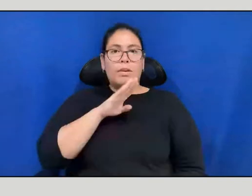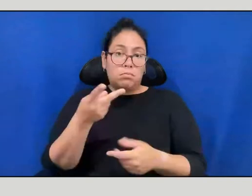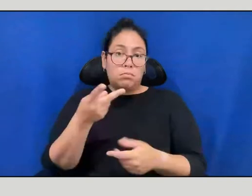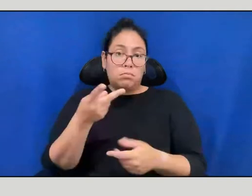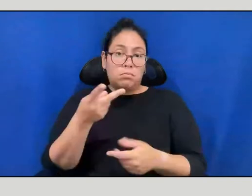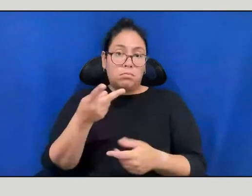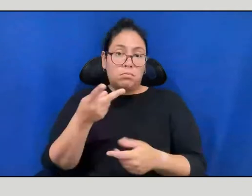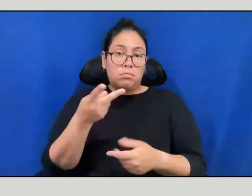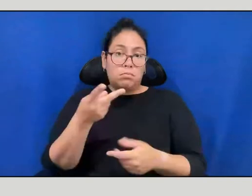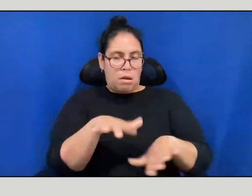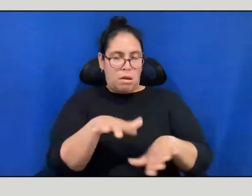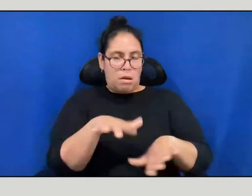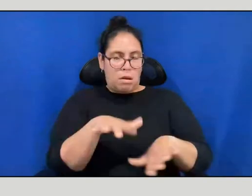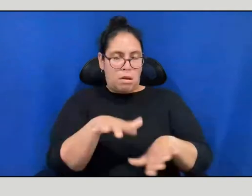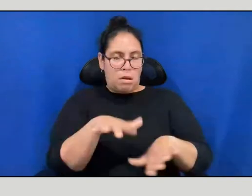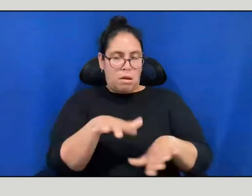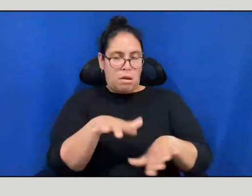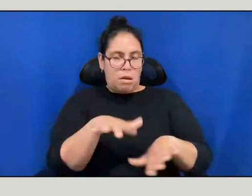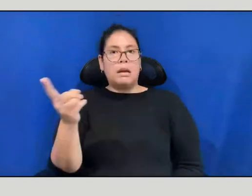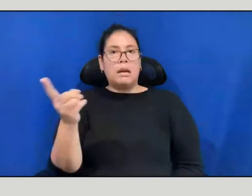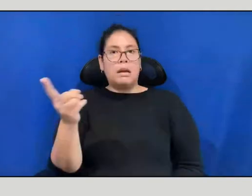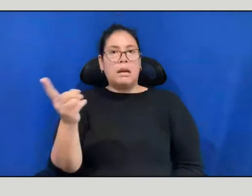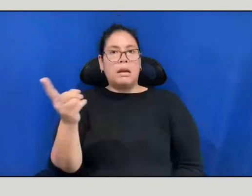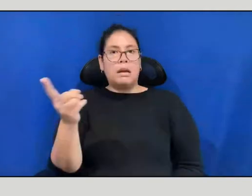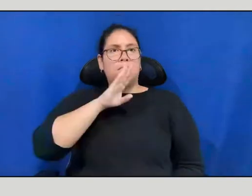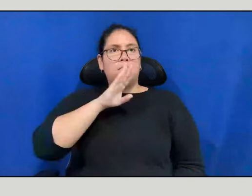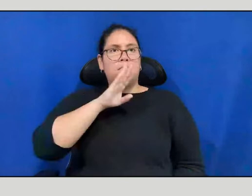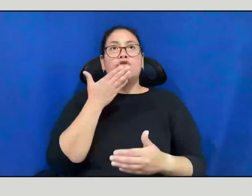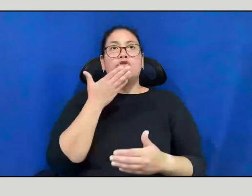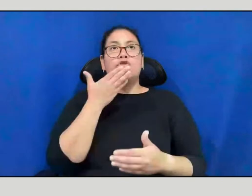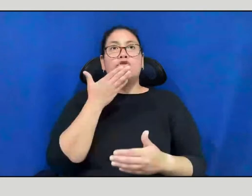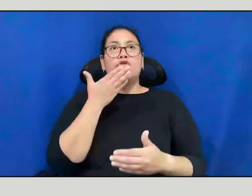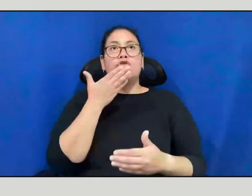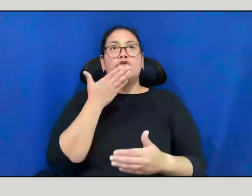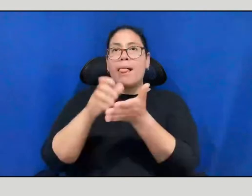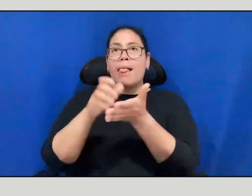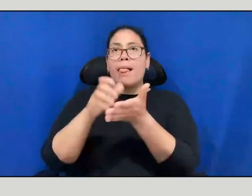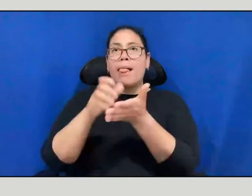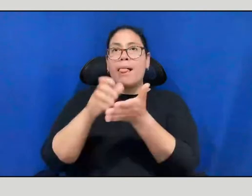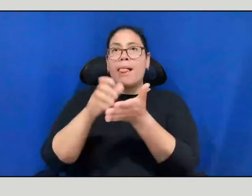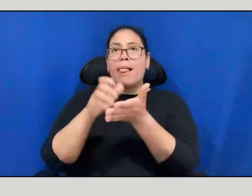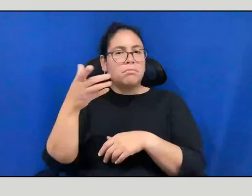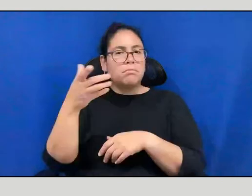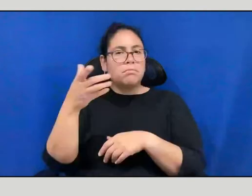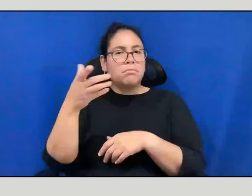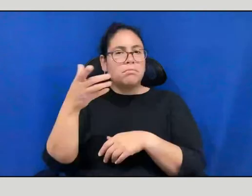when good journalism is made in English about the island. It's more frustrating